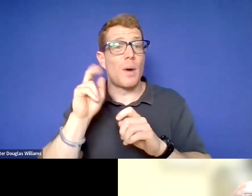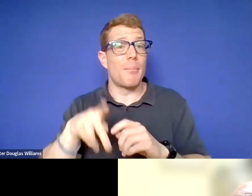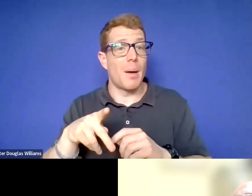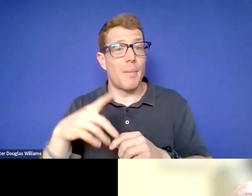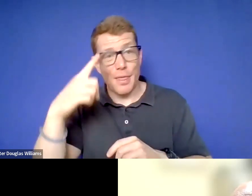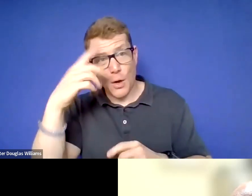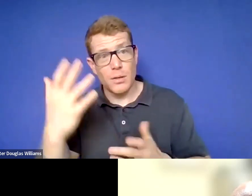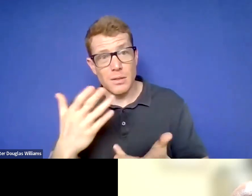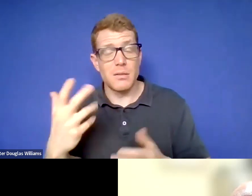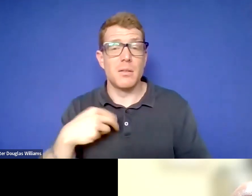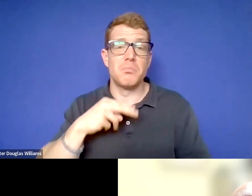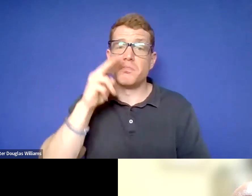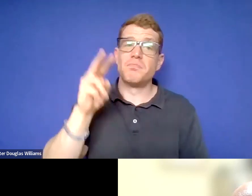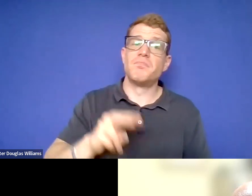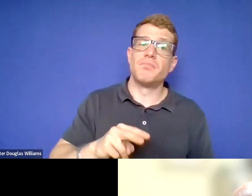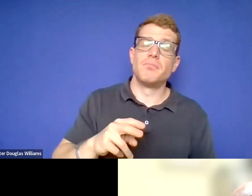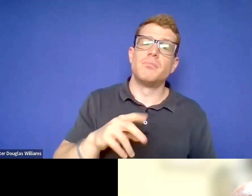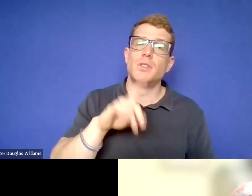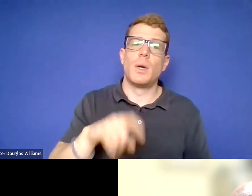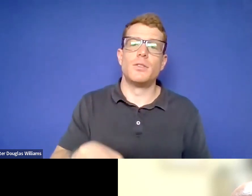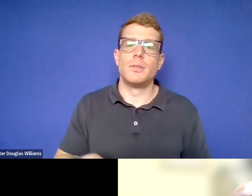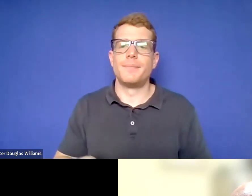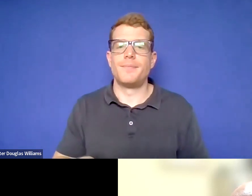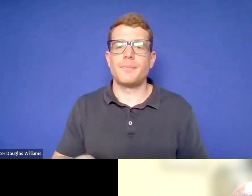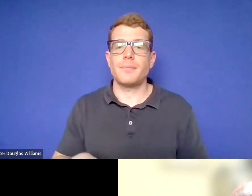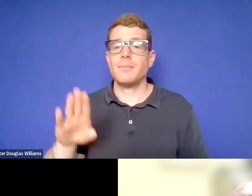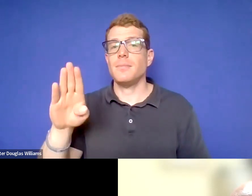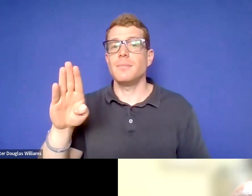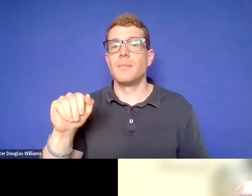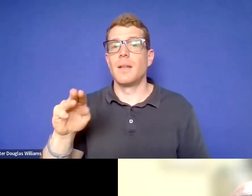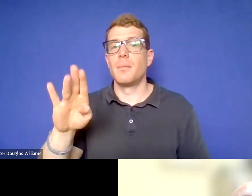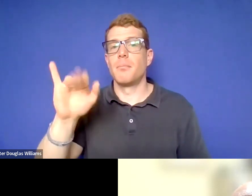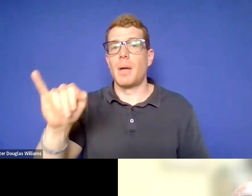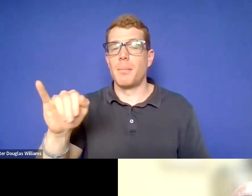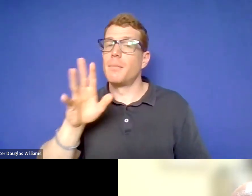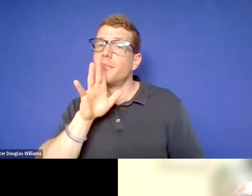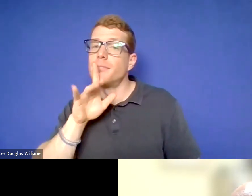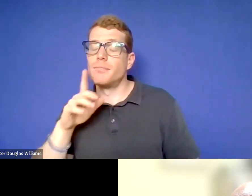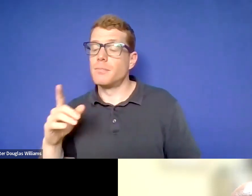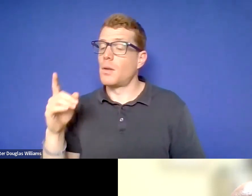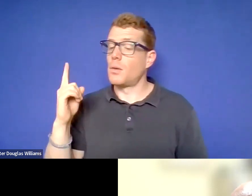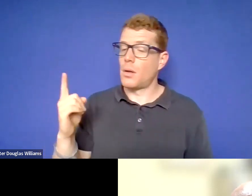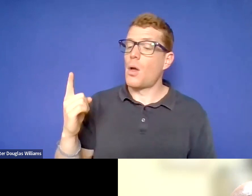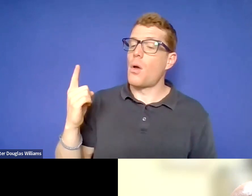What our questions are. Okay, So one of them is, my daughter wants to get a job and someone from ticket to work called her.